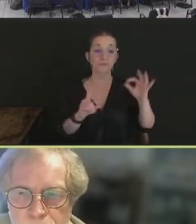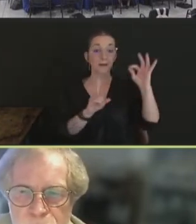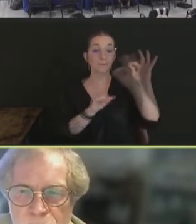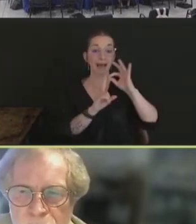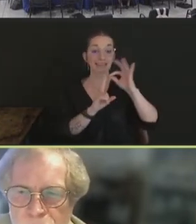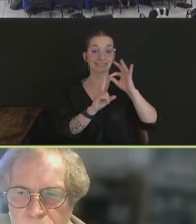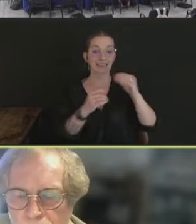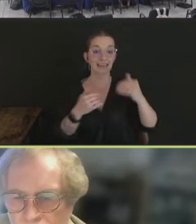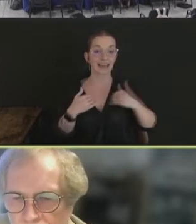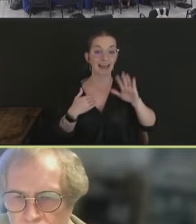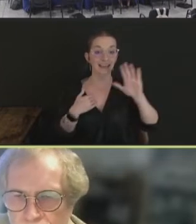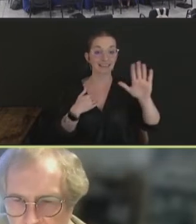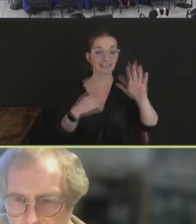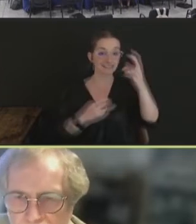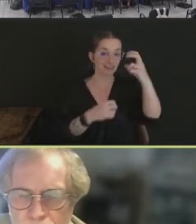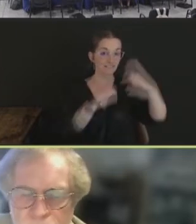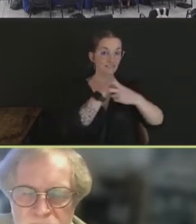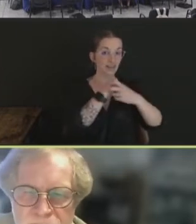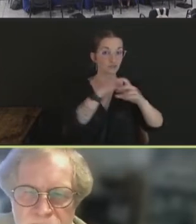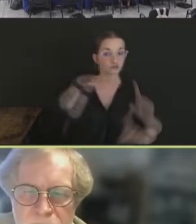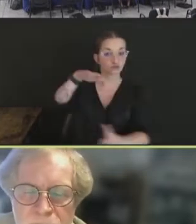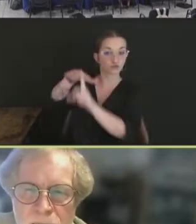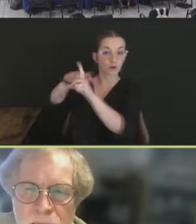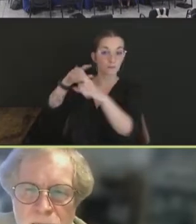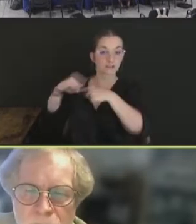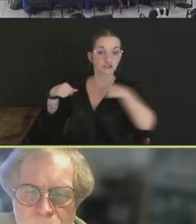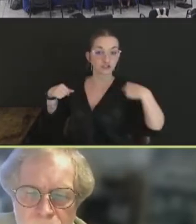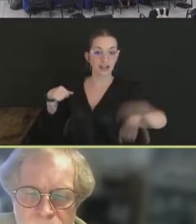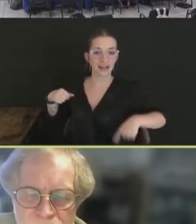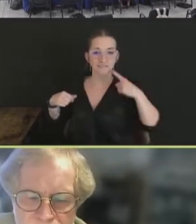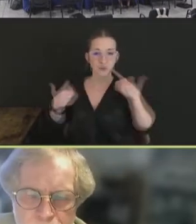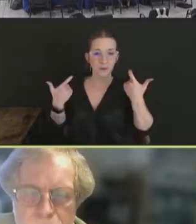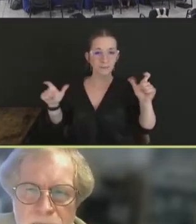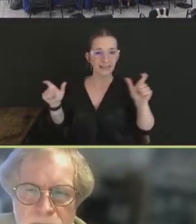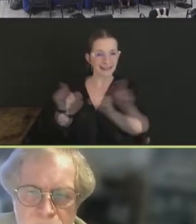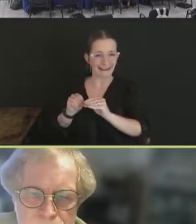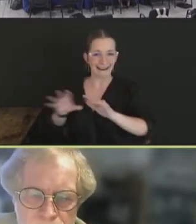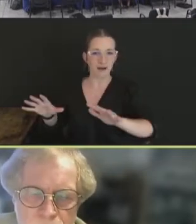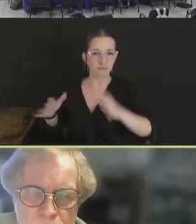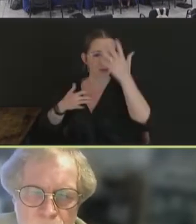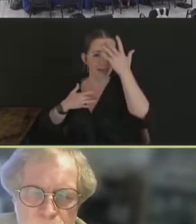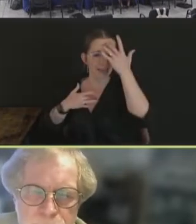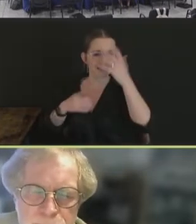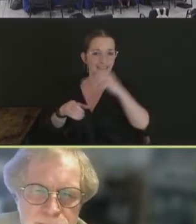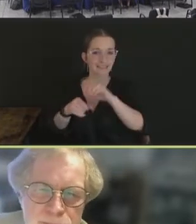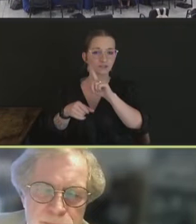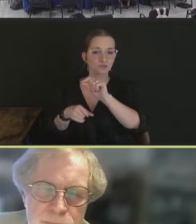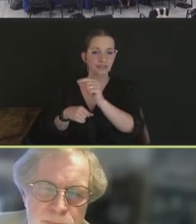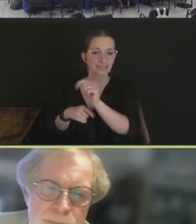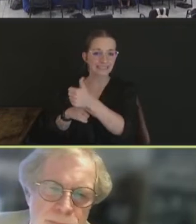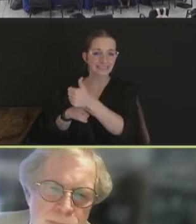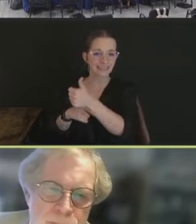China for a huge outbreak in 2010, affecting many adults. Over.